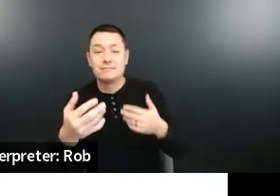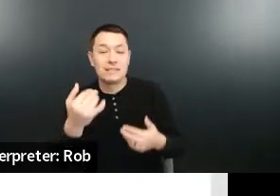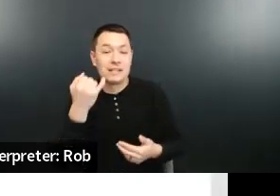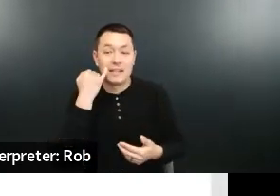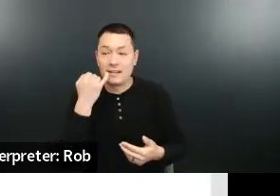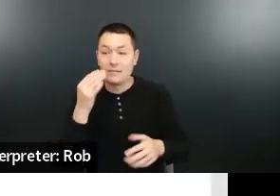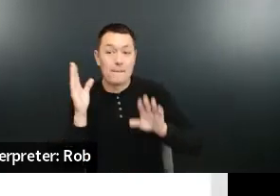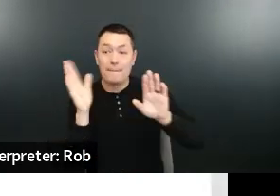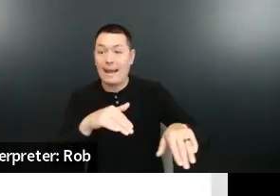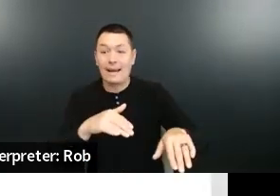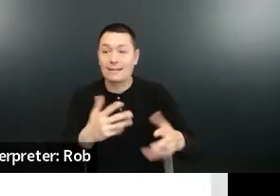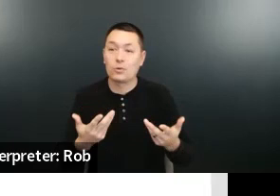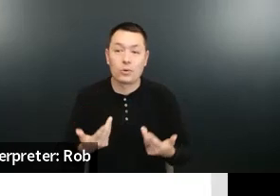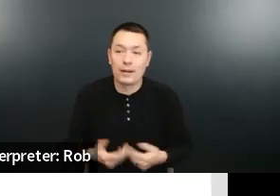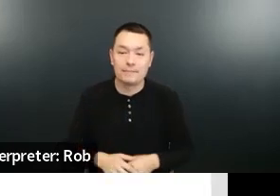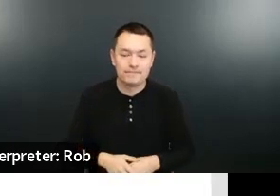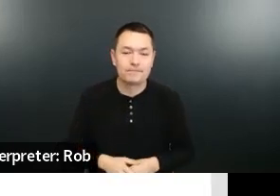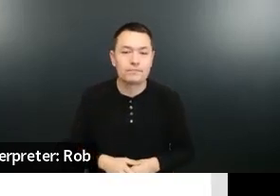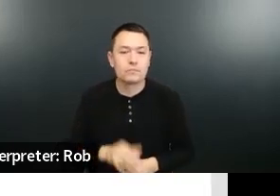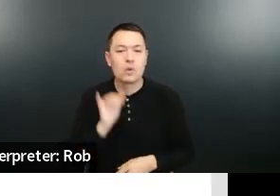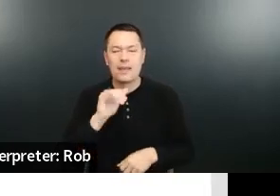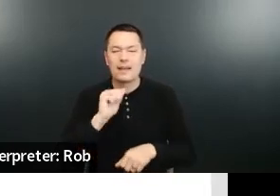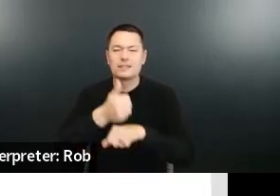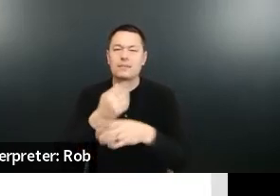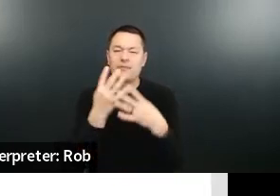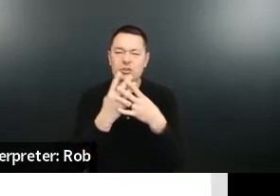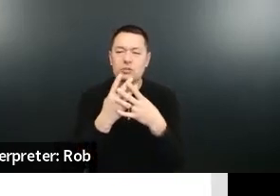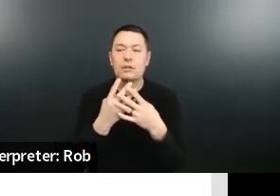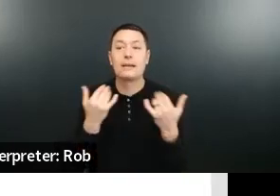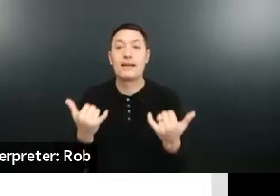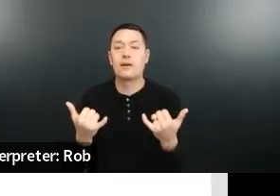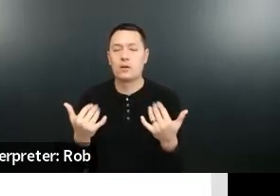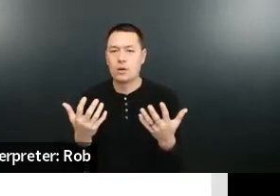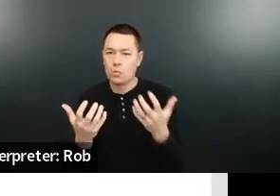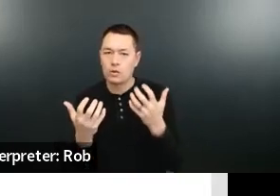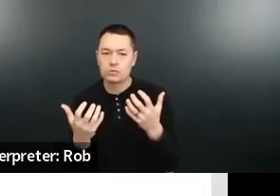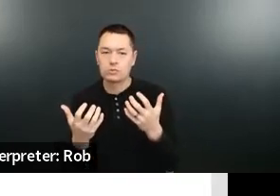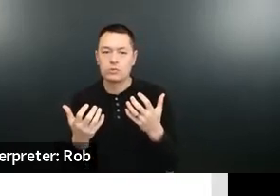So that's our filter. And I wanted the discussion in the presentation again,